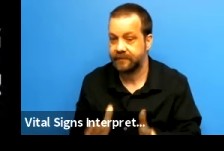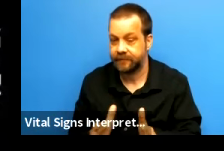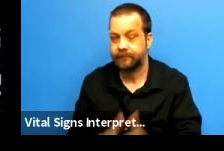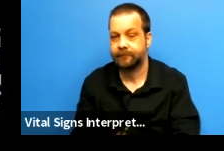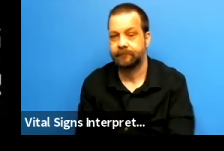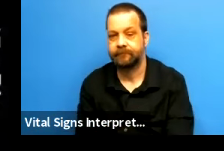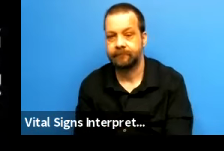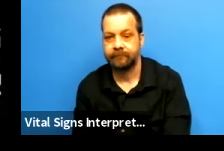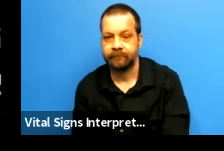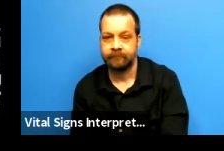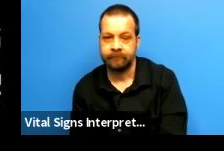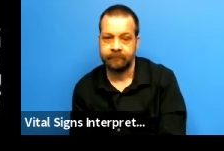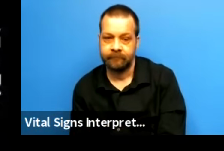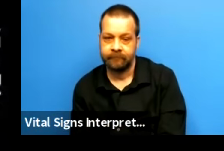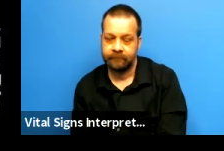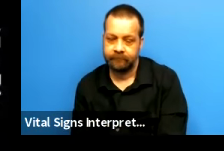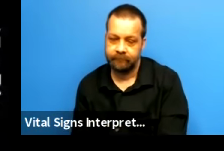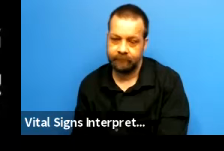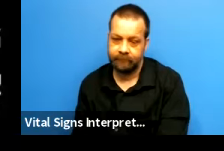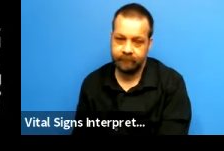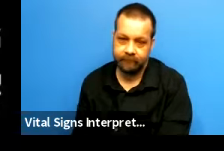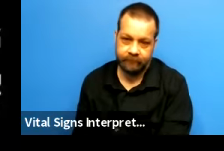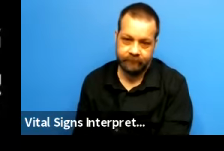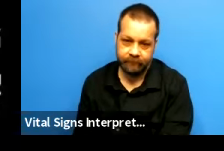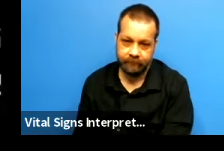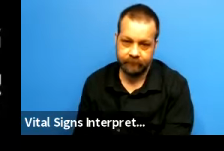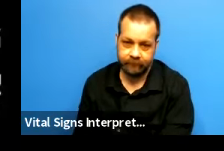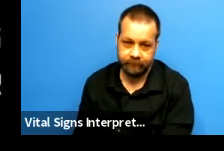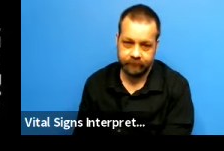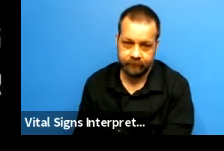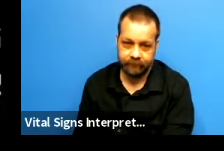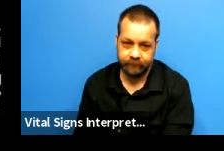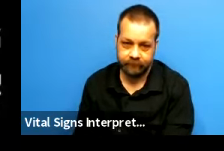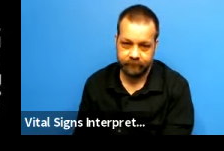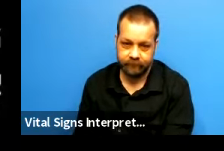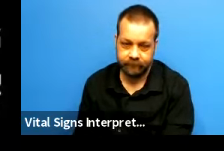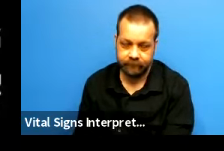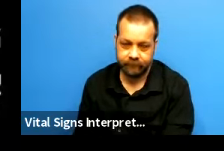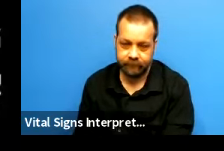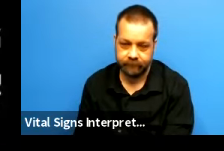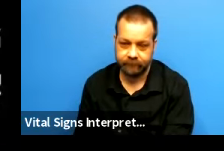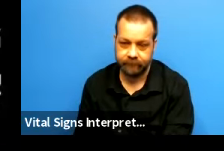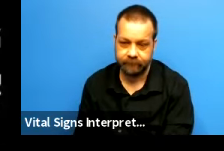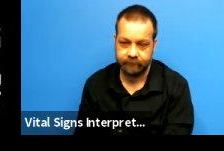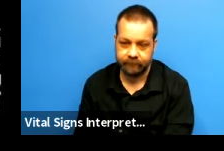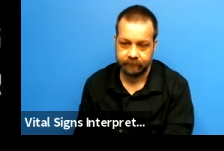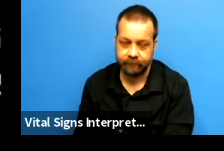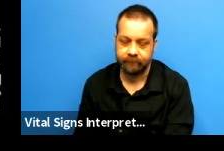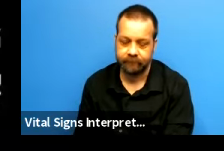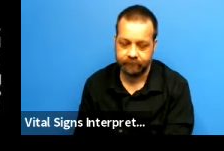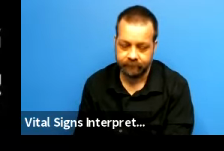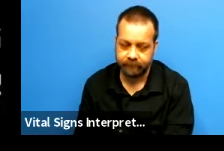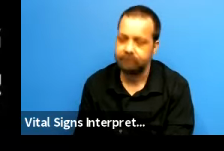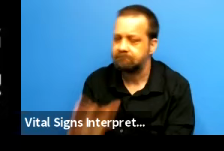I'll give this to Pam. Pam Williamson: Thank you. So we have talked a lot about the different protective measures,